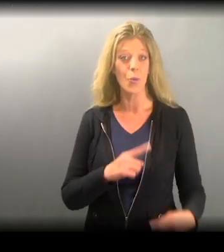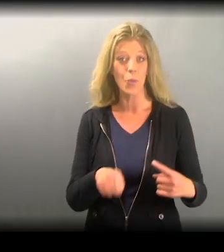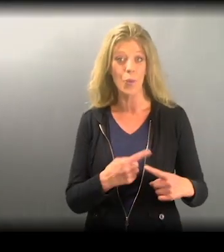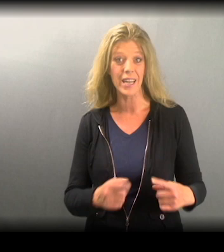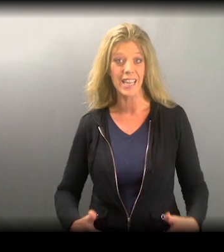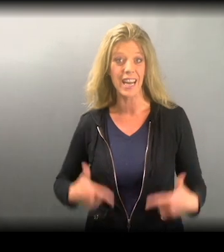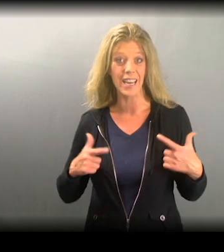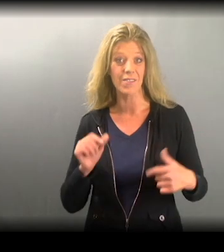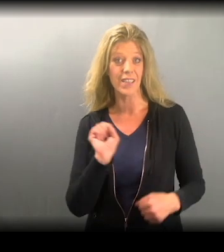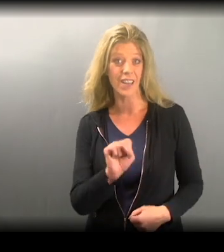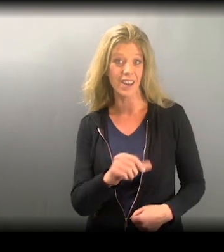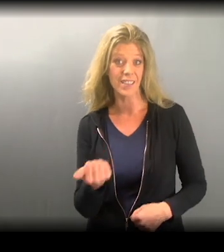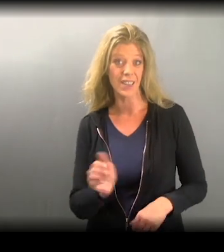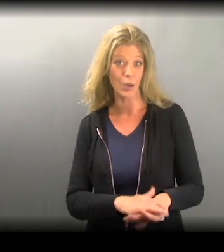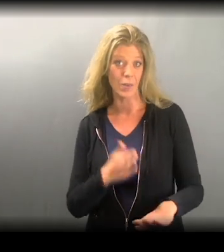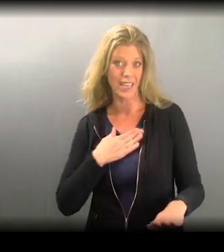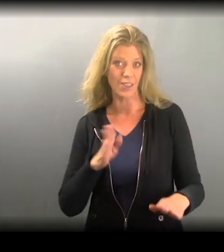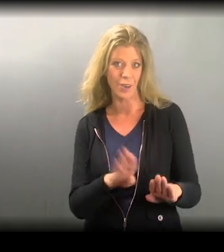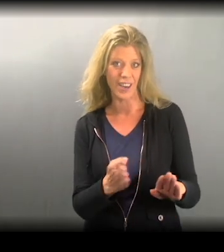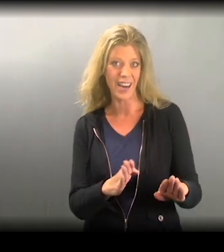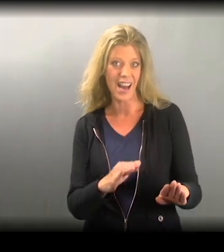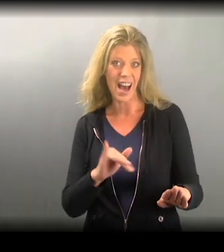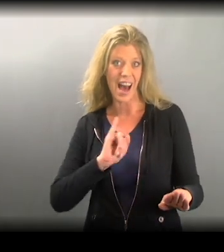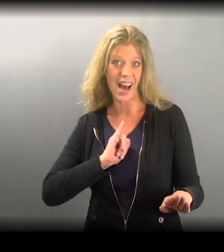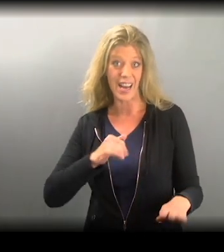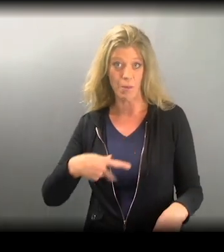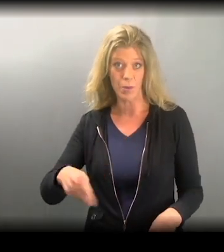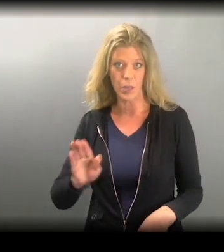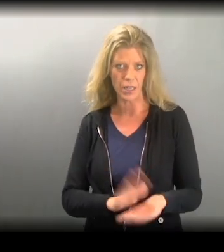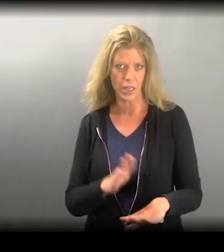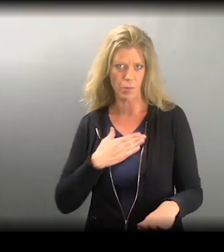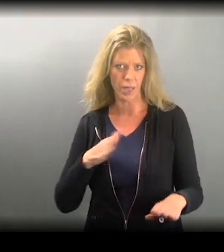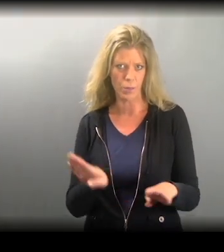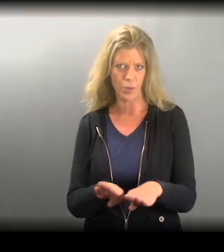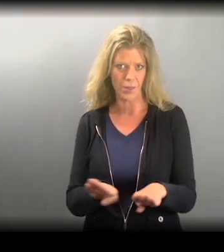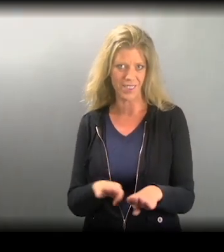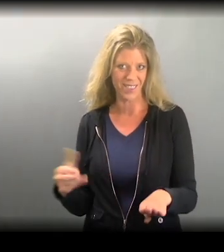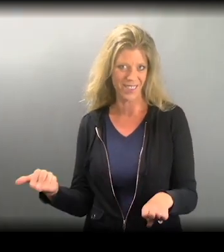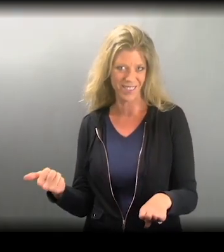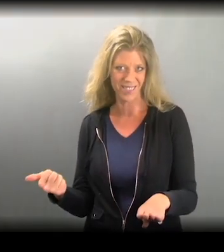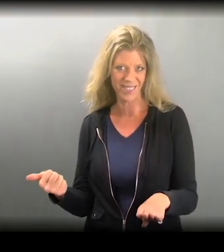When When life When life knocks When life knocks on When life knocks on my When life knocks on my door, When life knocks on my door, I When life knocks on my door, I put When life knocks on my door, I put on When life knocks on my door, I put on my When life knocks on my door, I put on my boots.